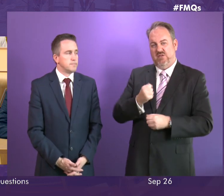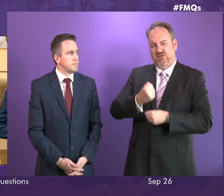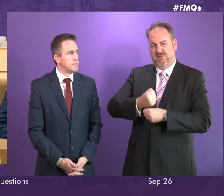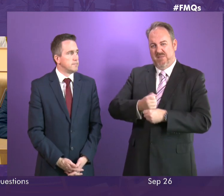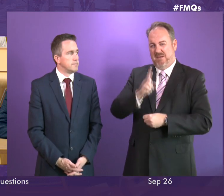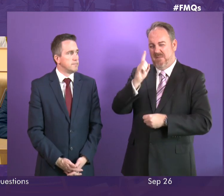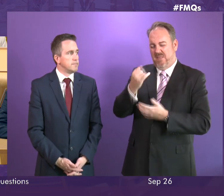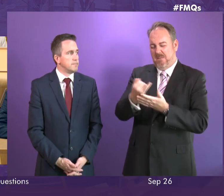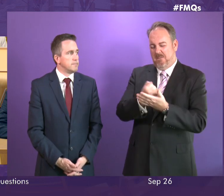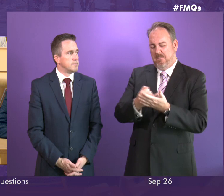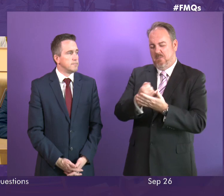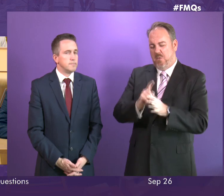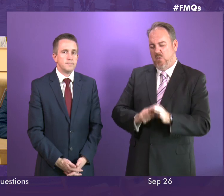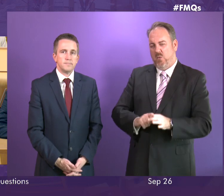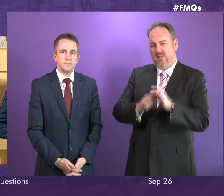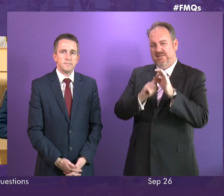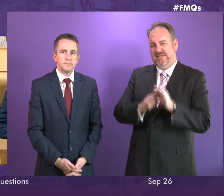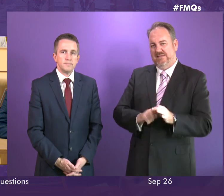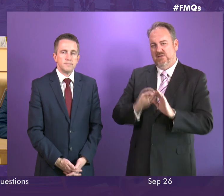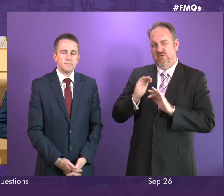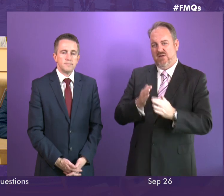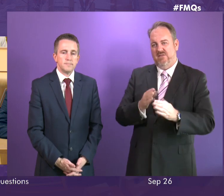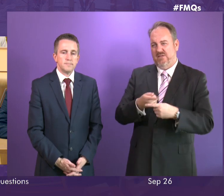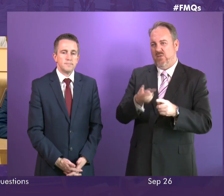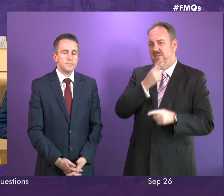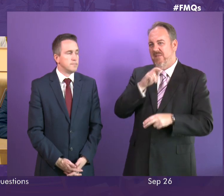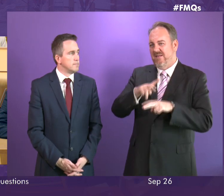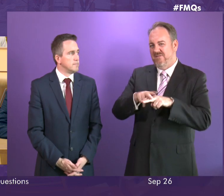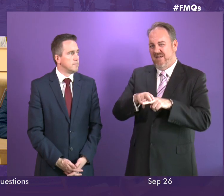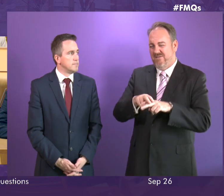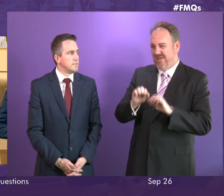quality services that the people of Fife are having to put up with, can the Government